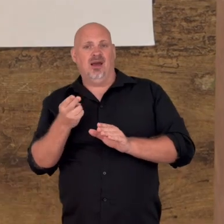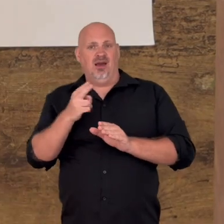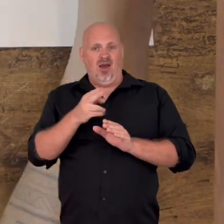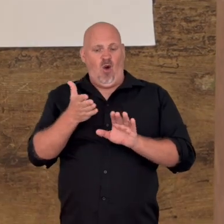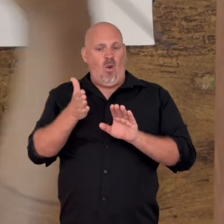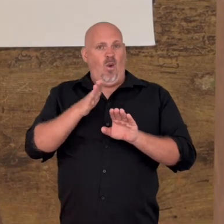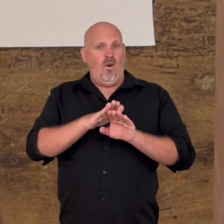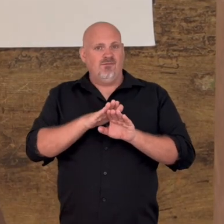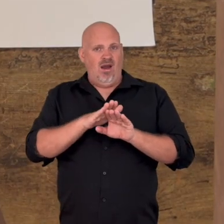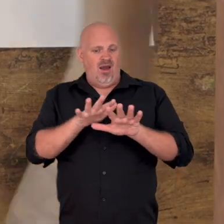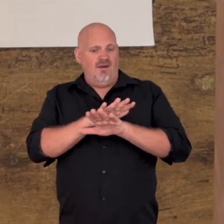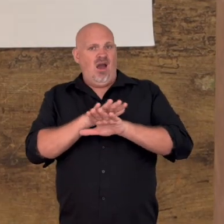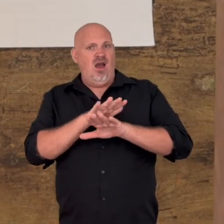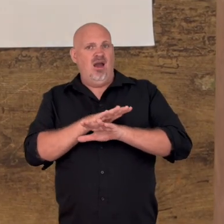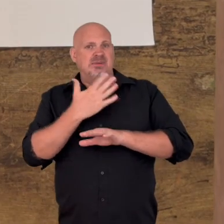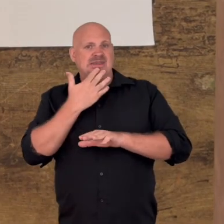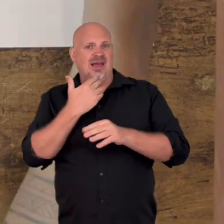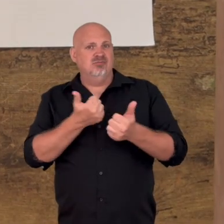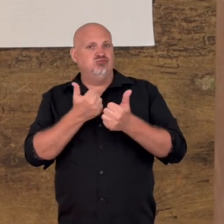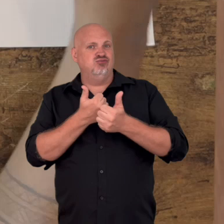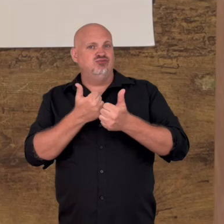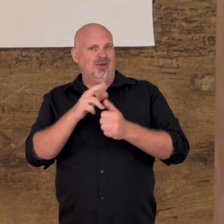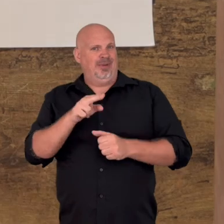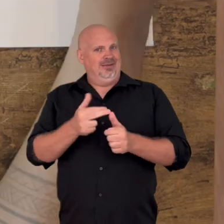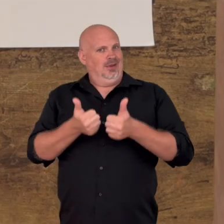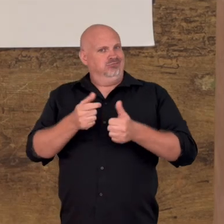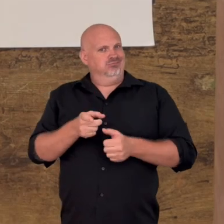and we are done with the first one so now